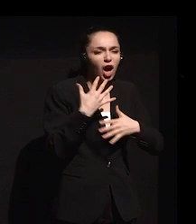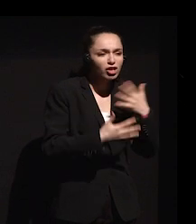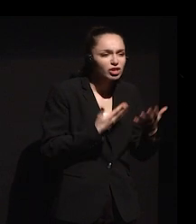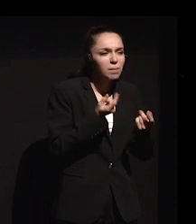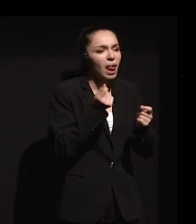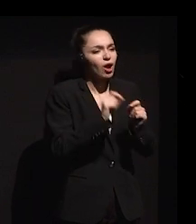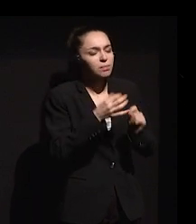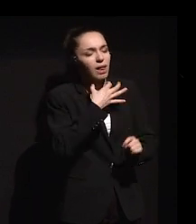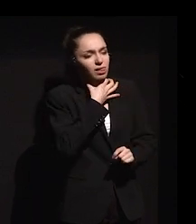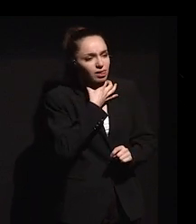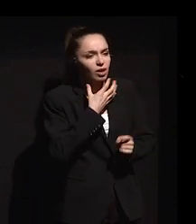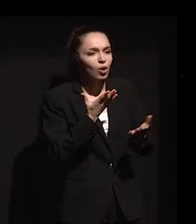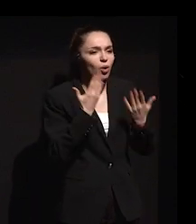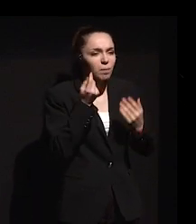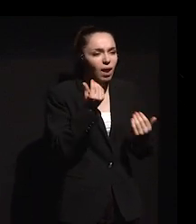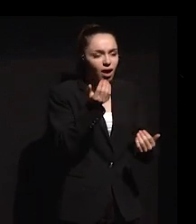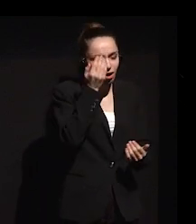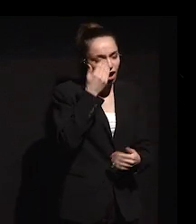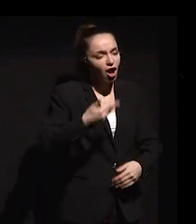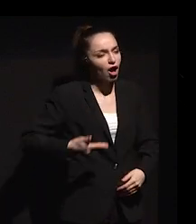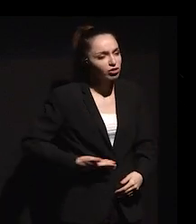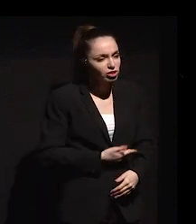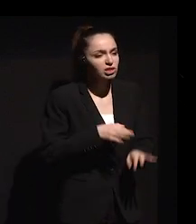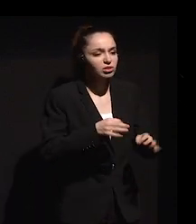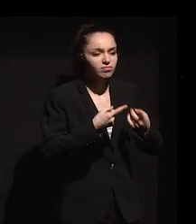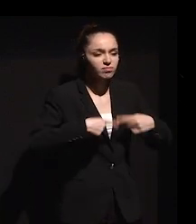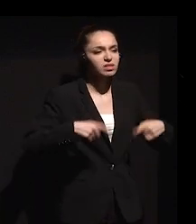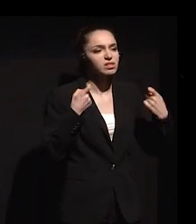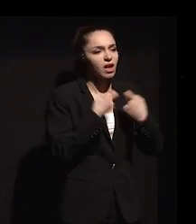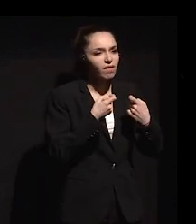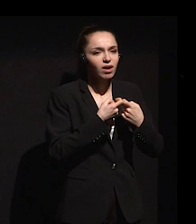deepening poverty, and wars surrounding our borders continue,